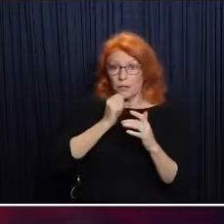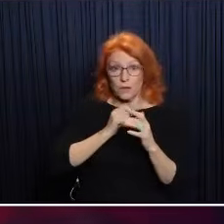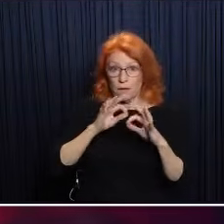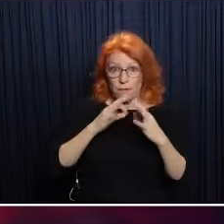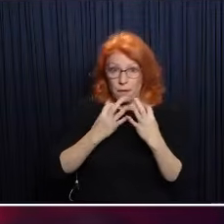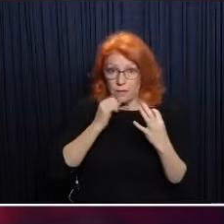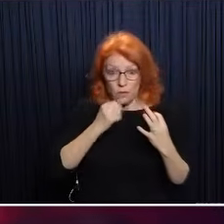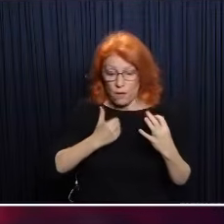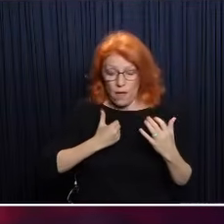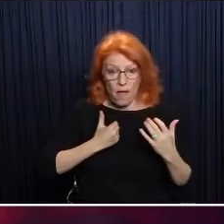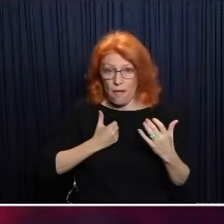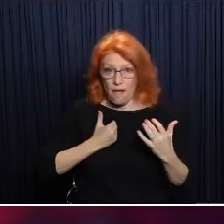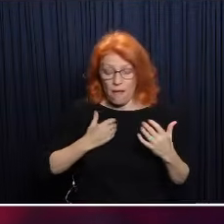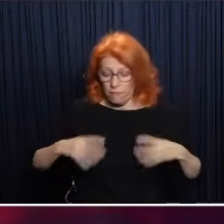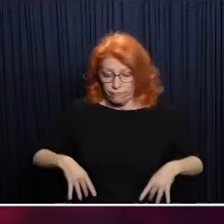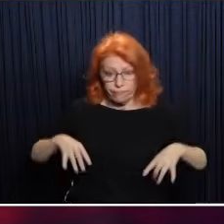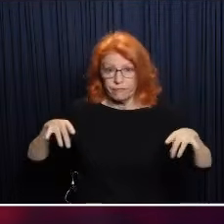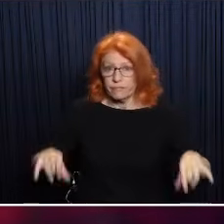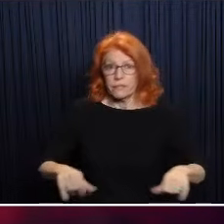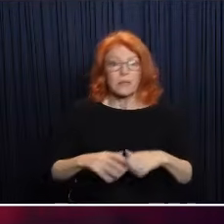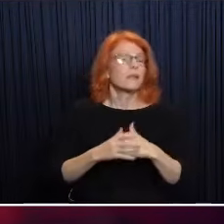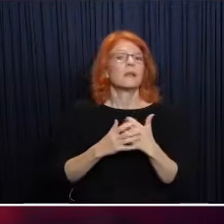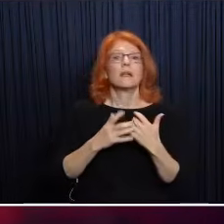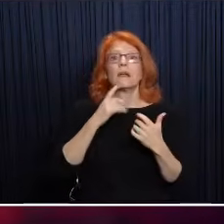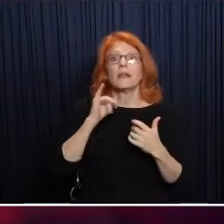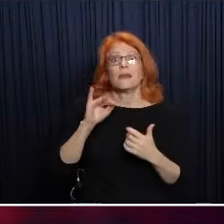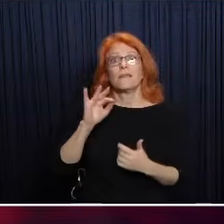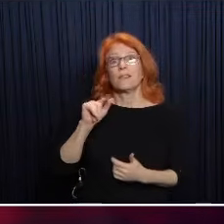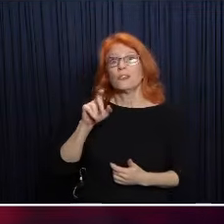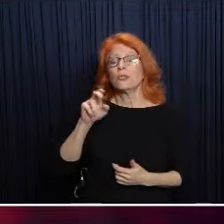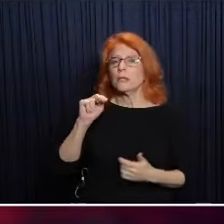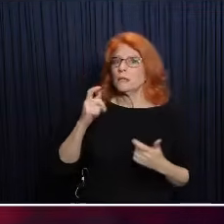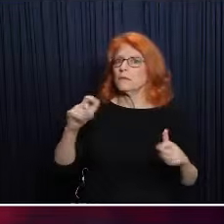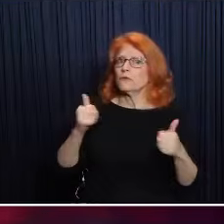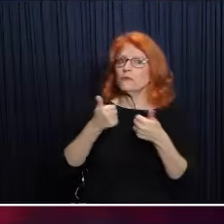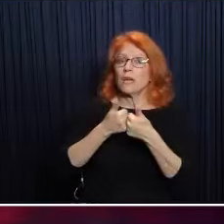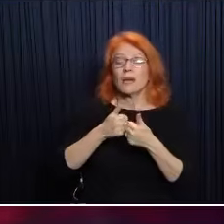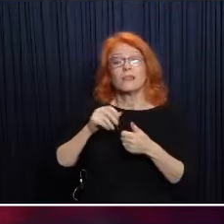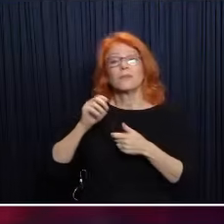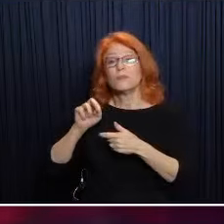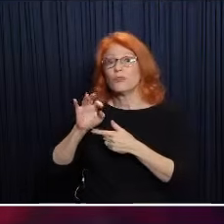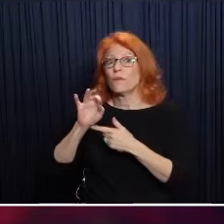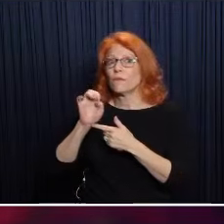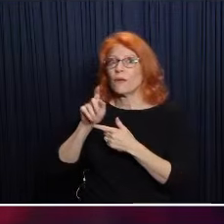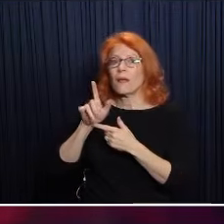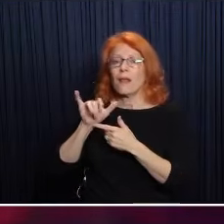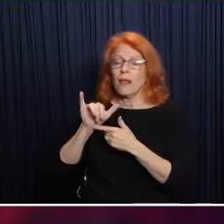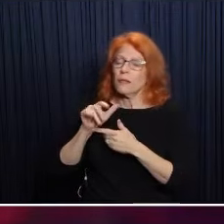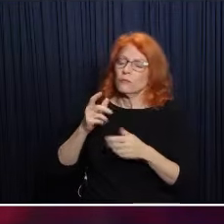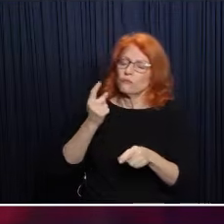INFLATION. WHEN WASHINGTON SPENDS MONEY, THE ARIZONA FAMILIES DON'T HAVE.